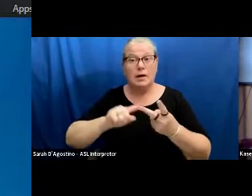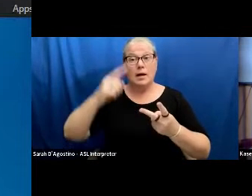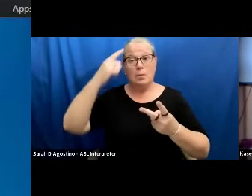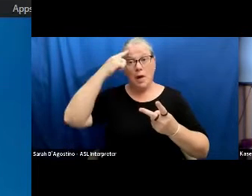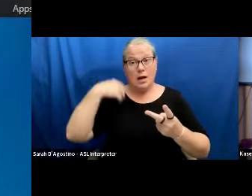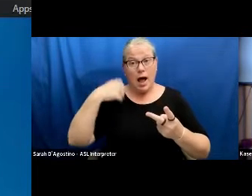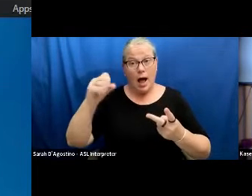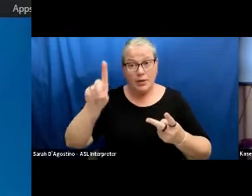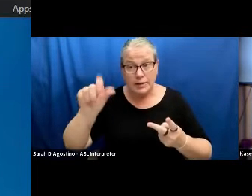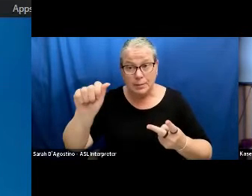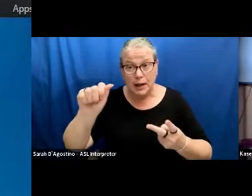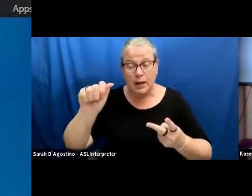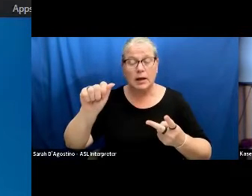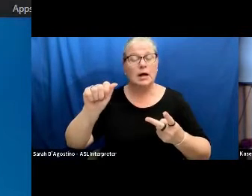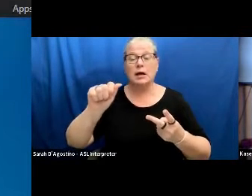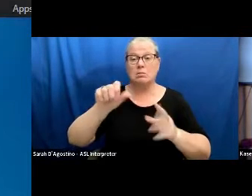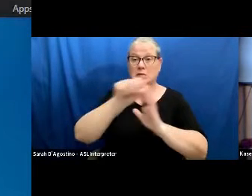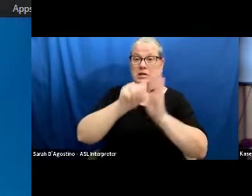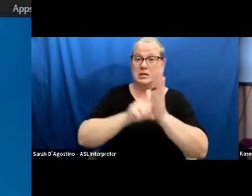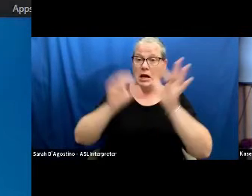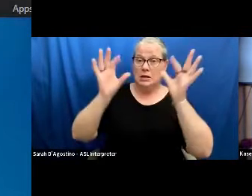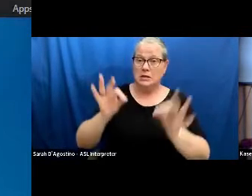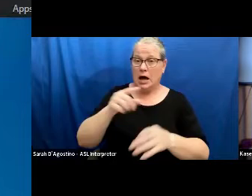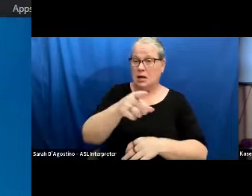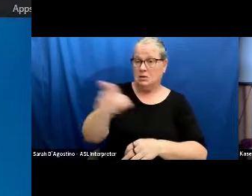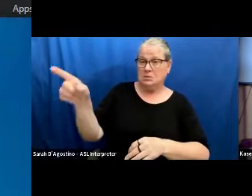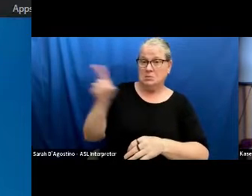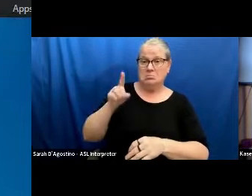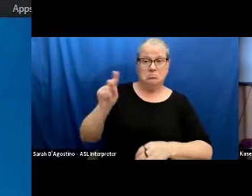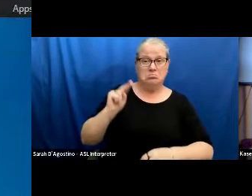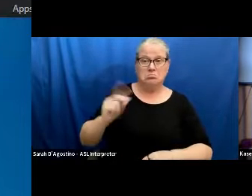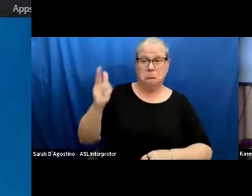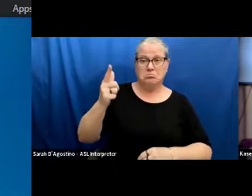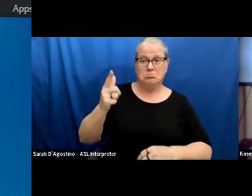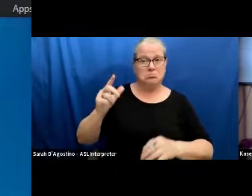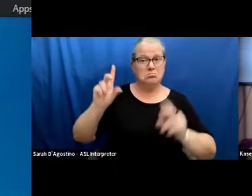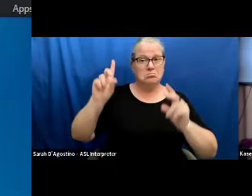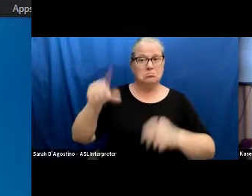from registering to vote or from actually voting because of their disability